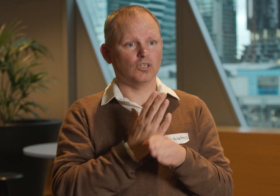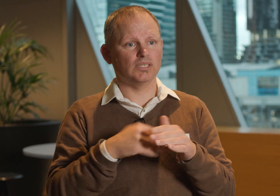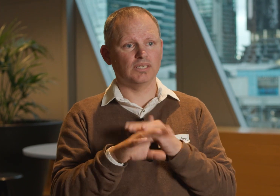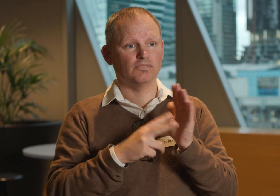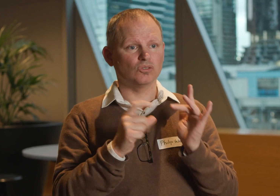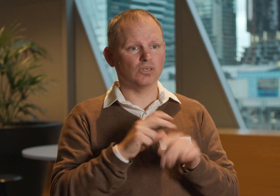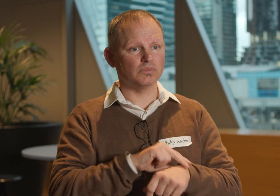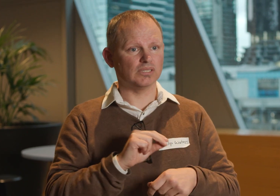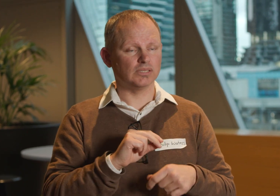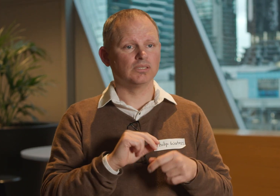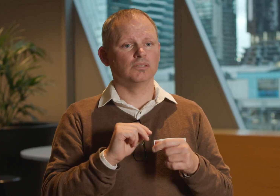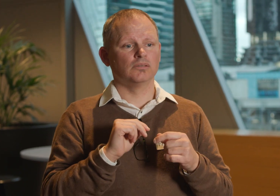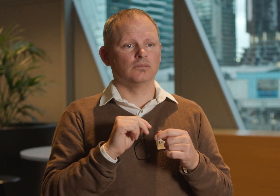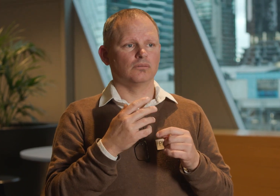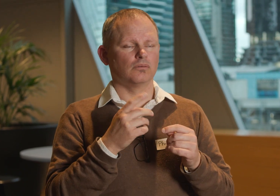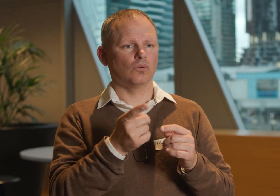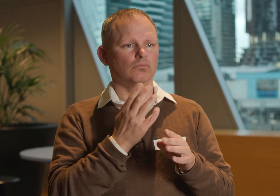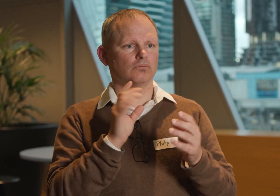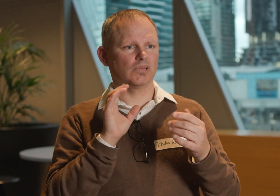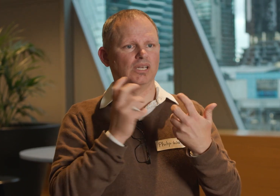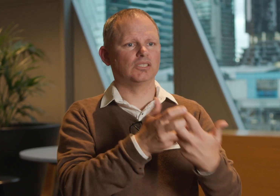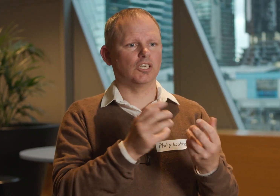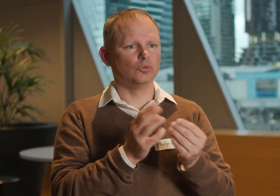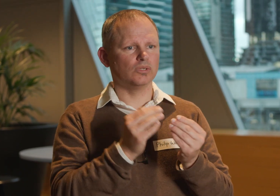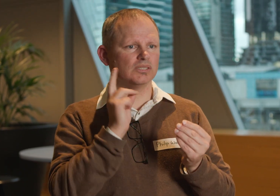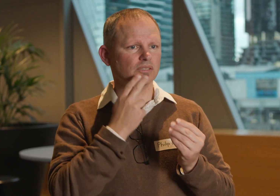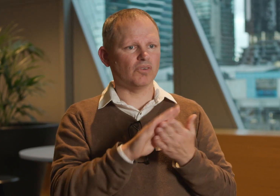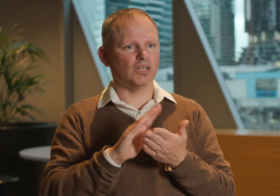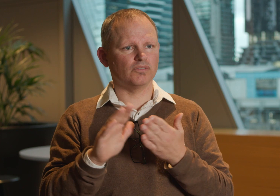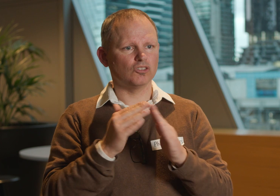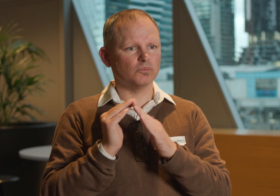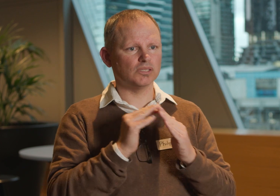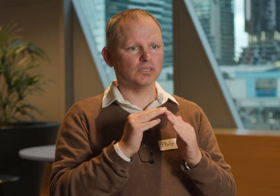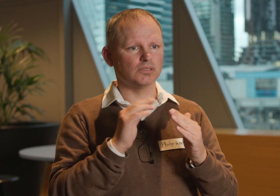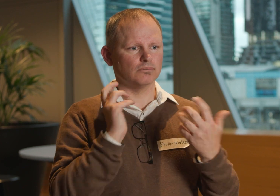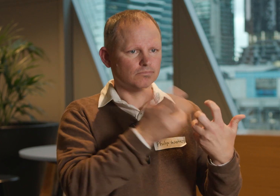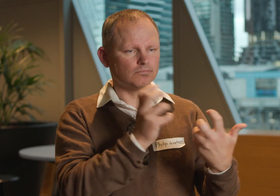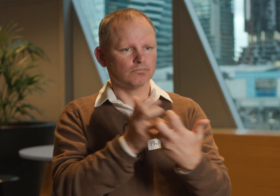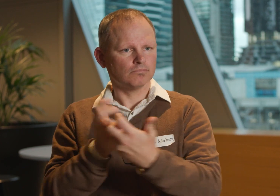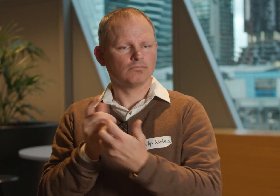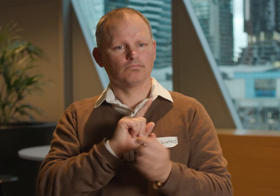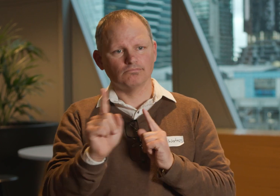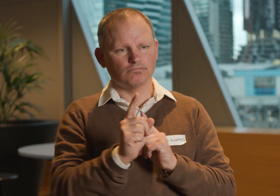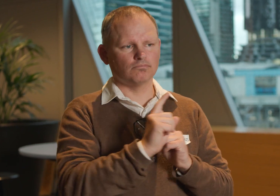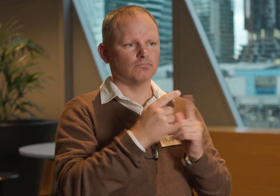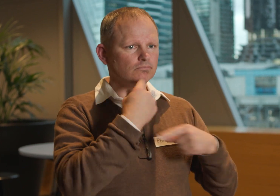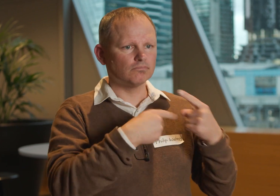or who are deaf themselves, working with Vic pol and engage with the different hard of